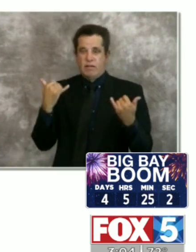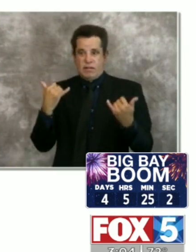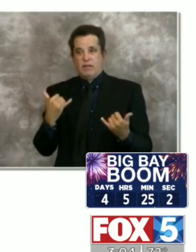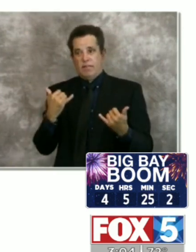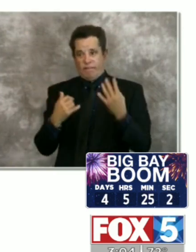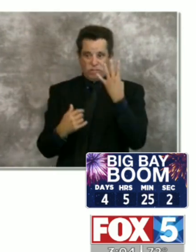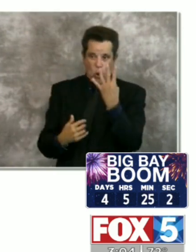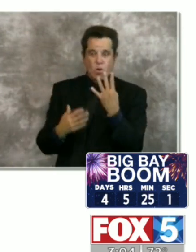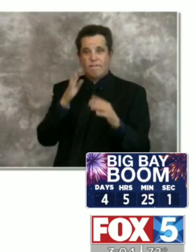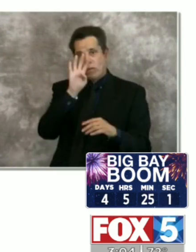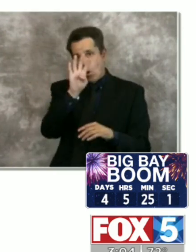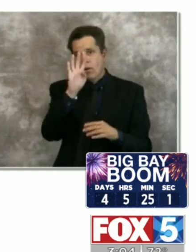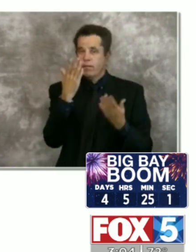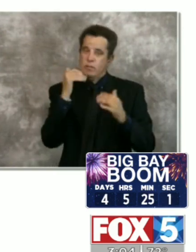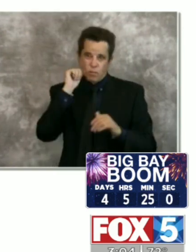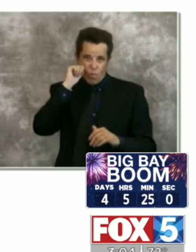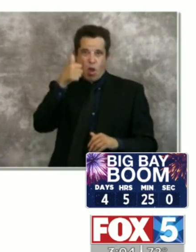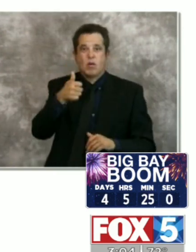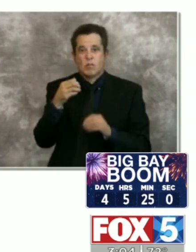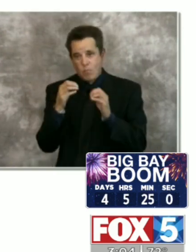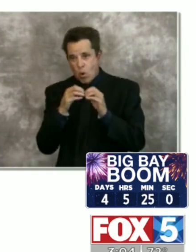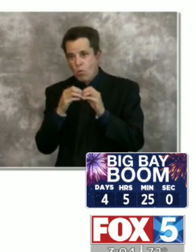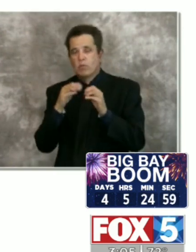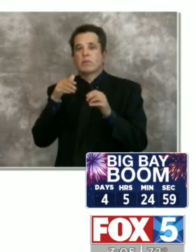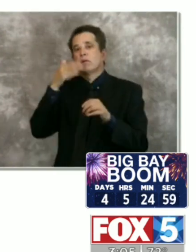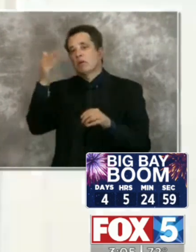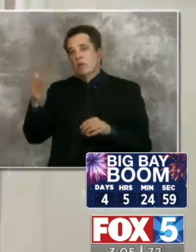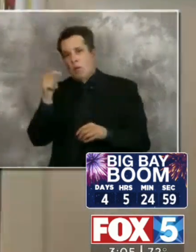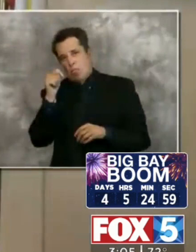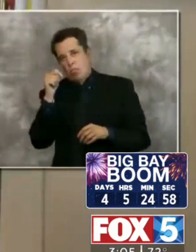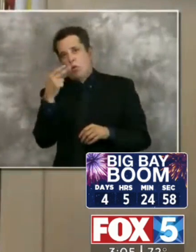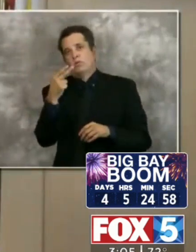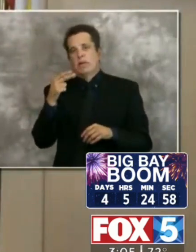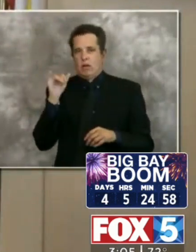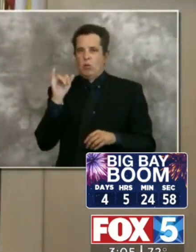SO WE EXPECT TO SEE THE NUMBER